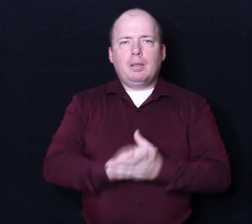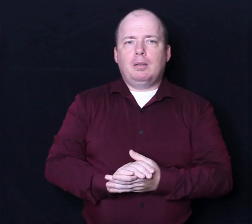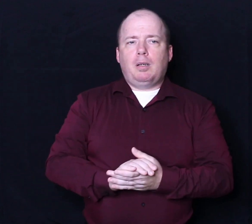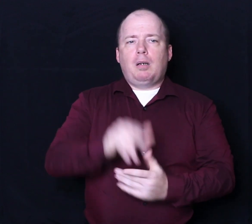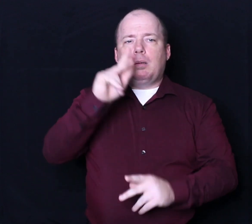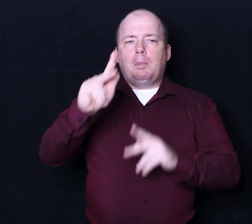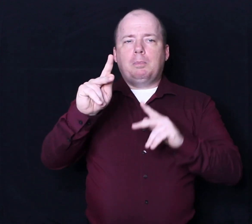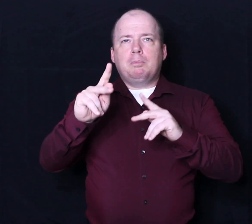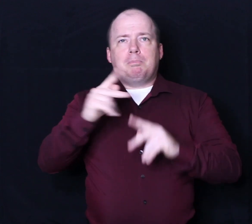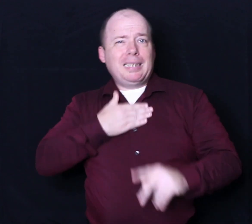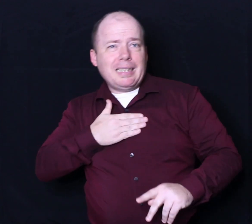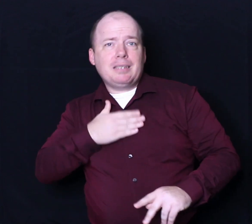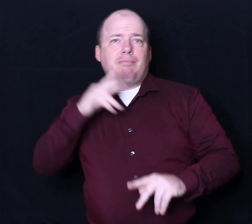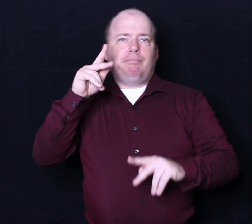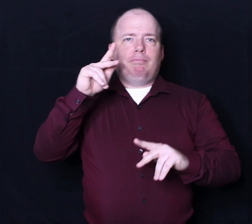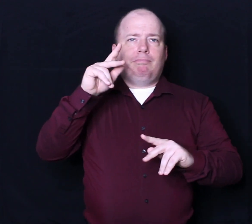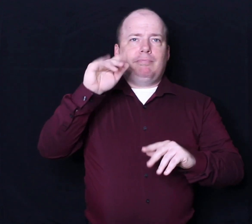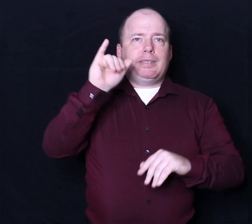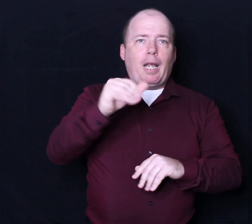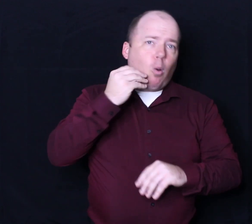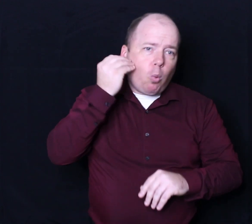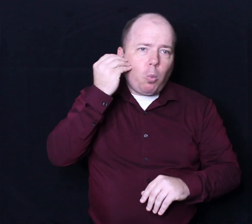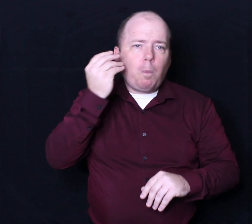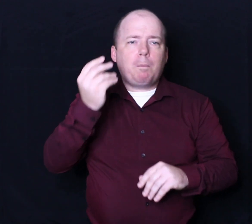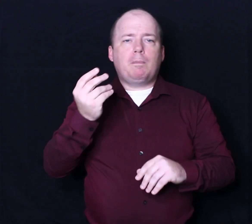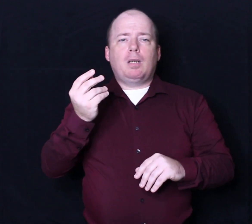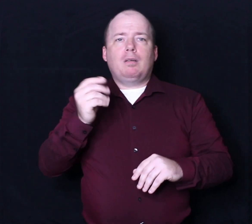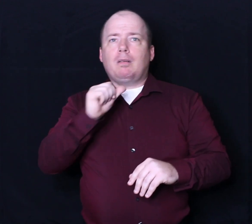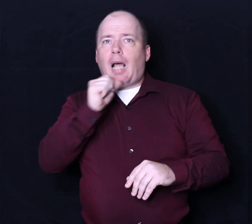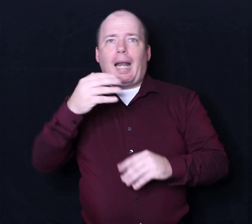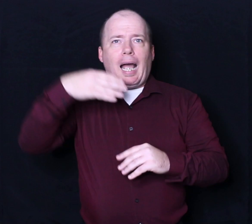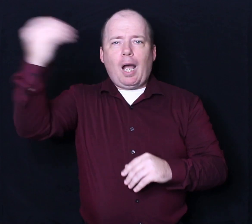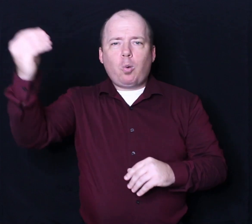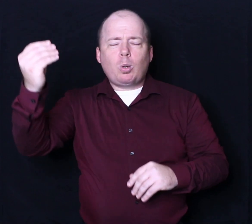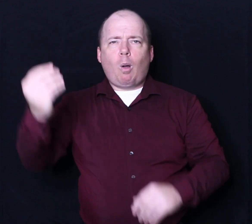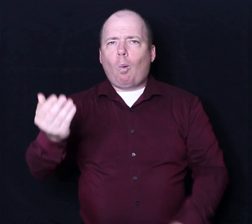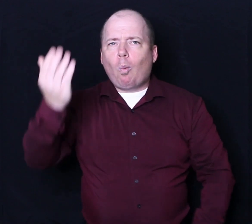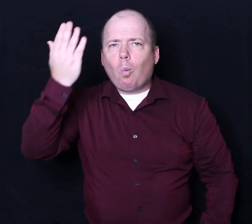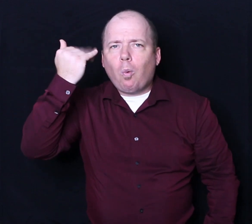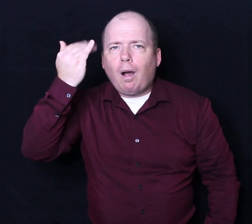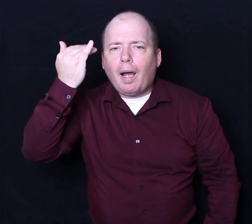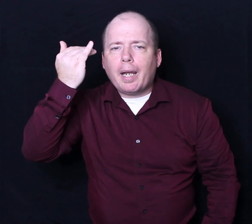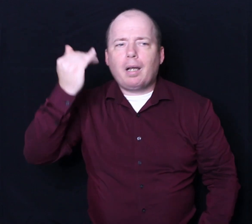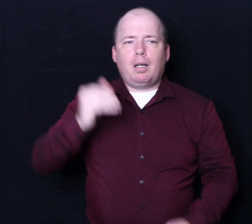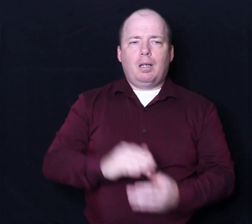Mayor is asking people to voluntarily stay in their homes to